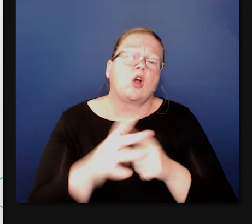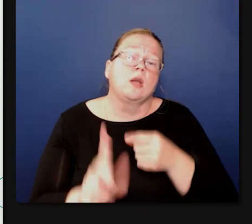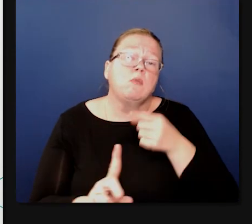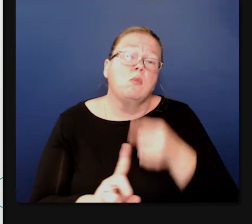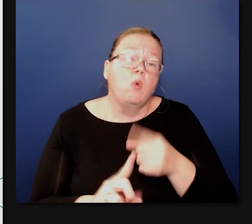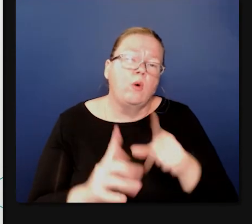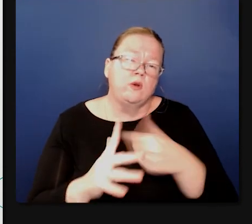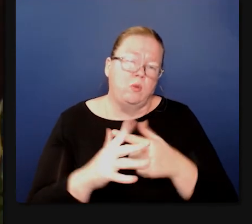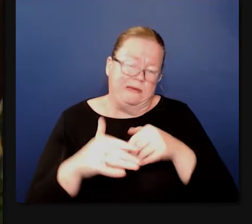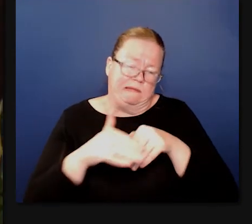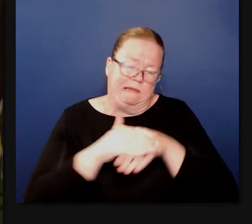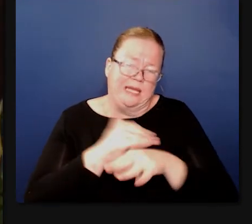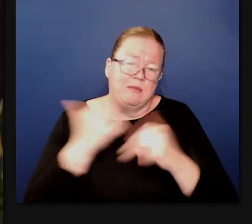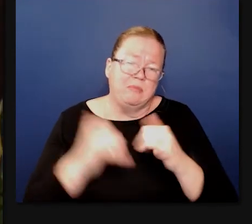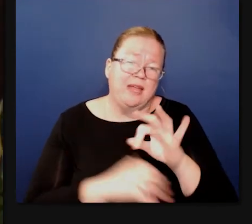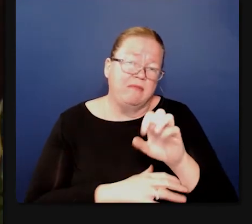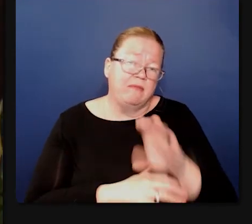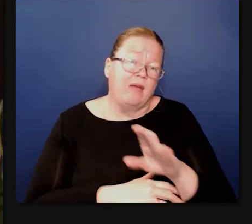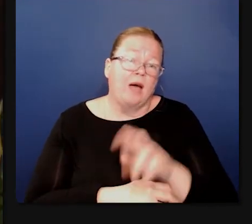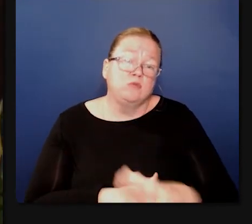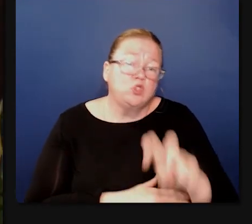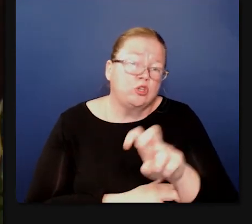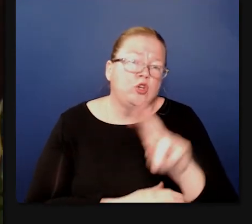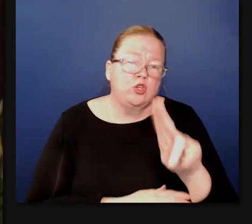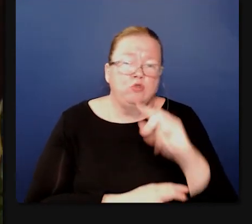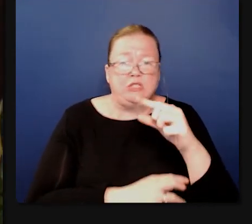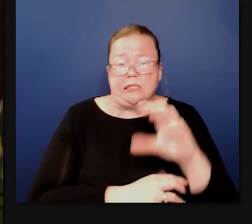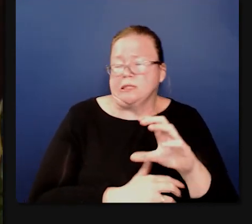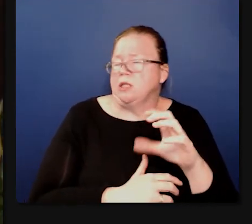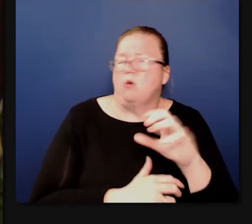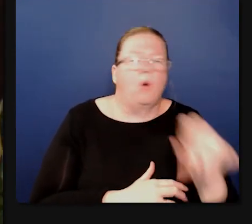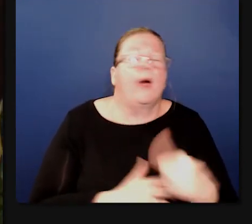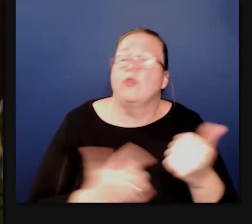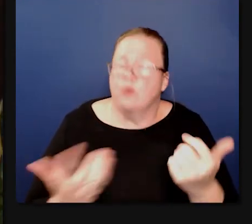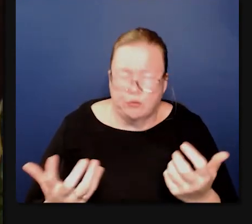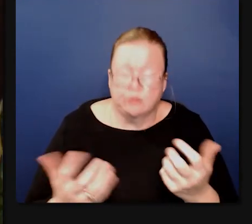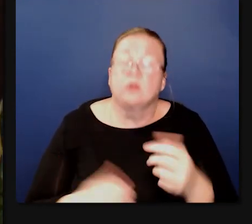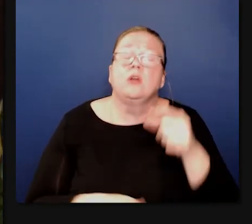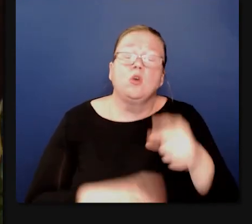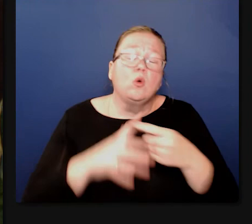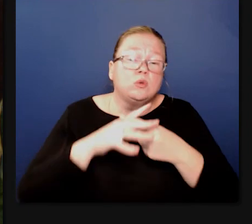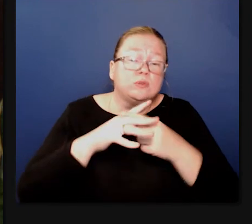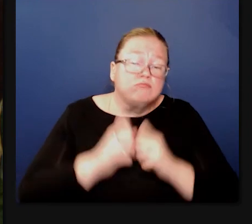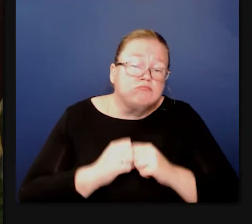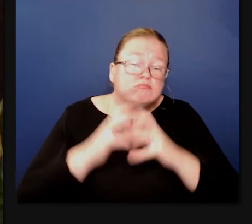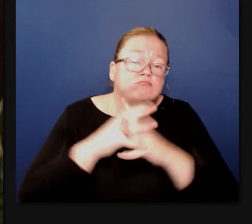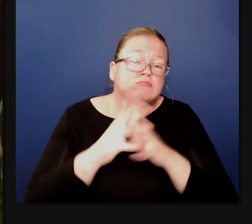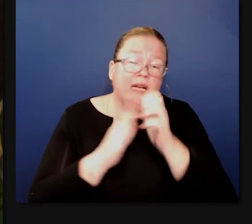when you are entering your PlayFab journey, UGC or otherwise. This is where you start up your account,